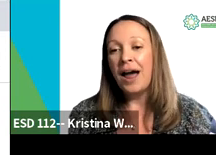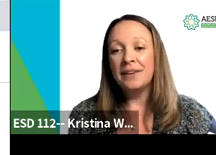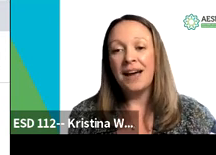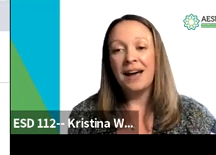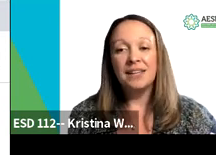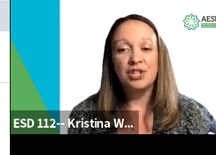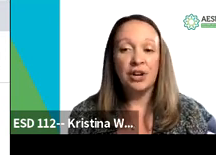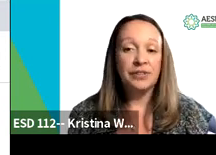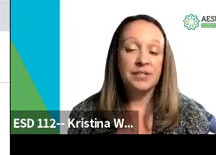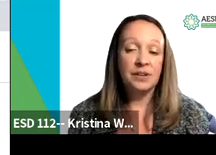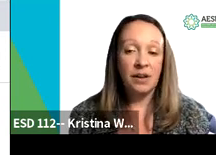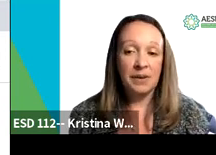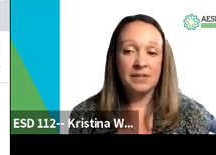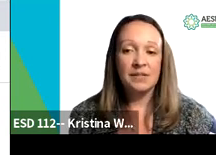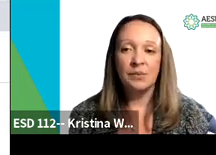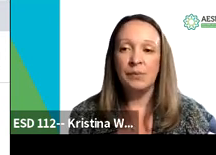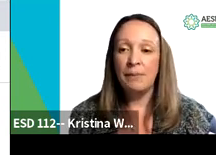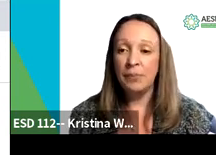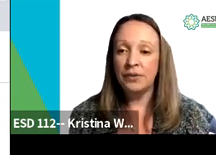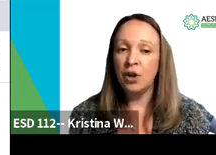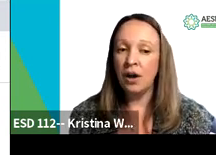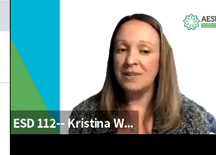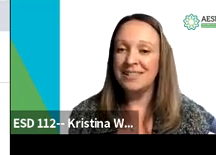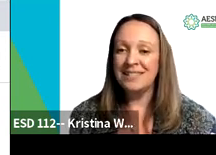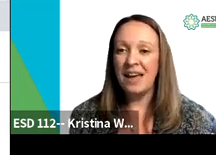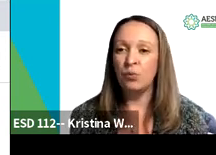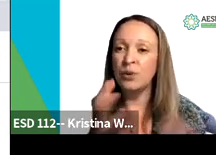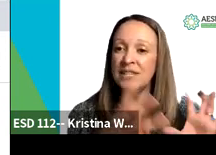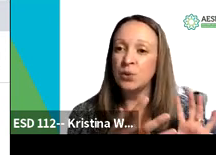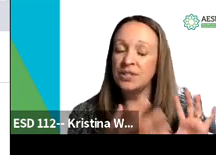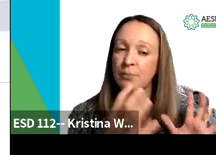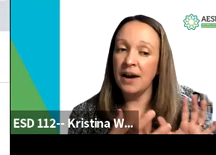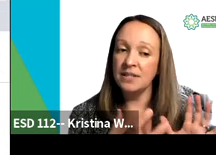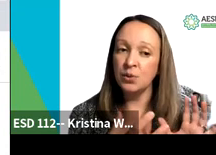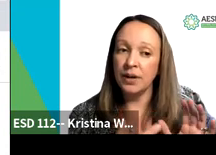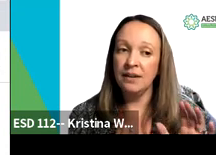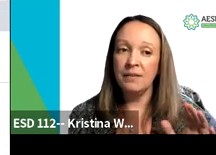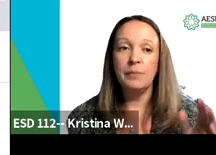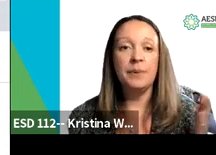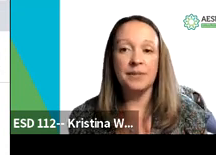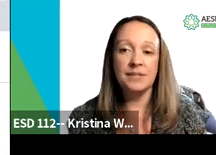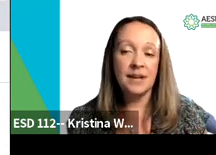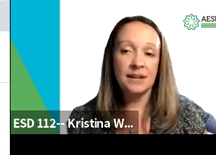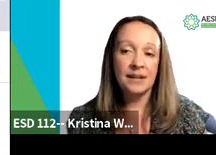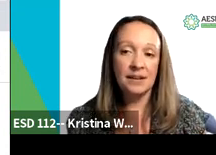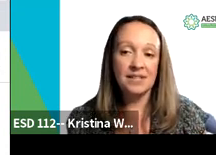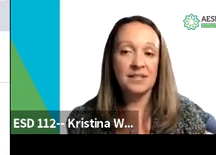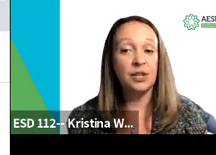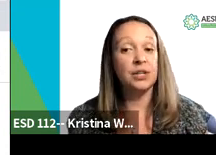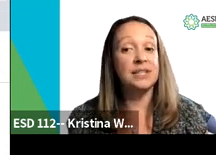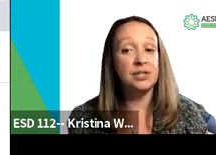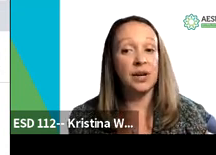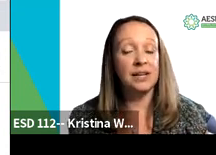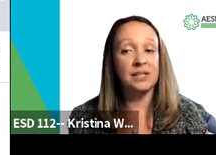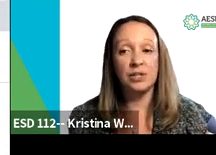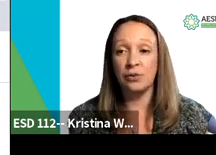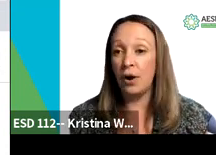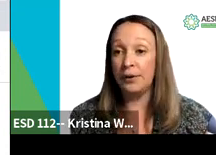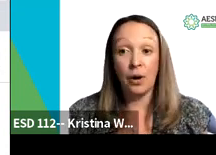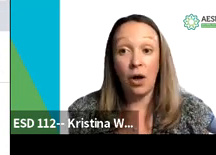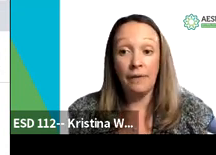ESD 112-- Kristina Wambold: And I can share this to comments. Remember Commons is that resource depository built inside Canvas that your district needs to turn on or off.